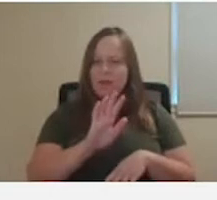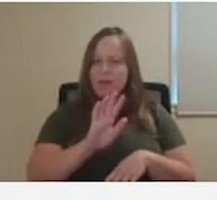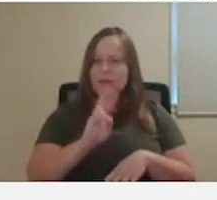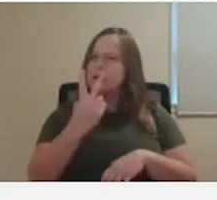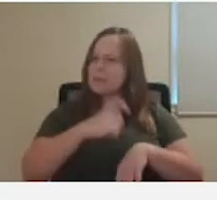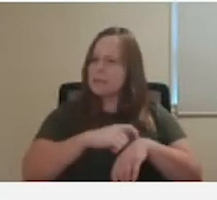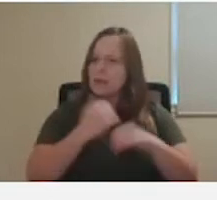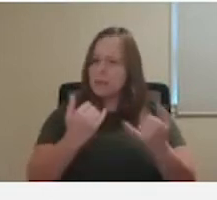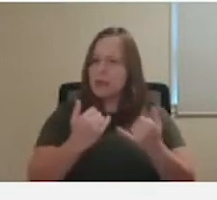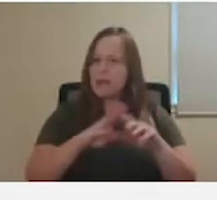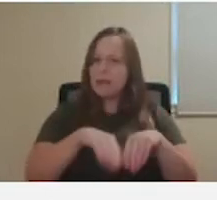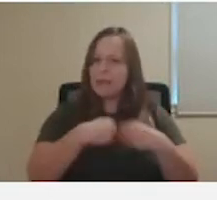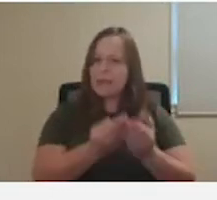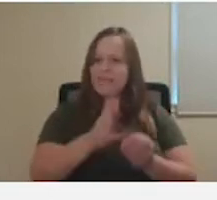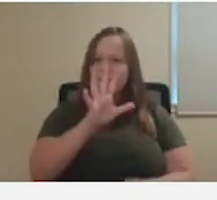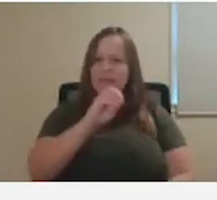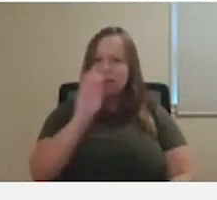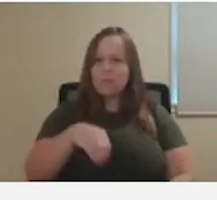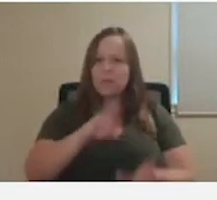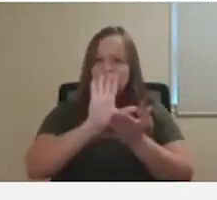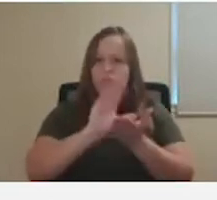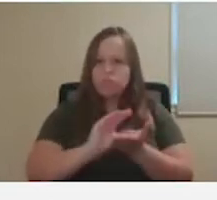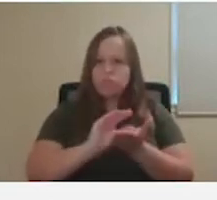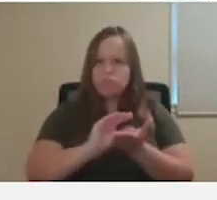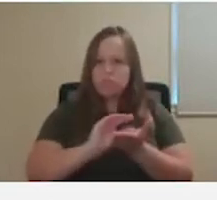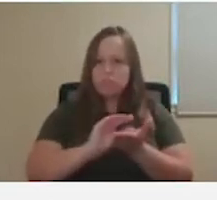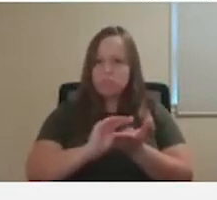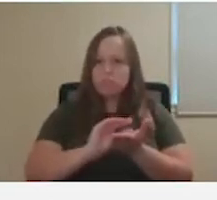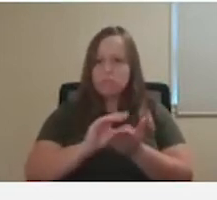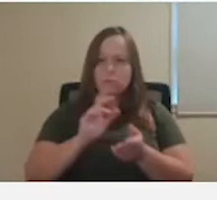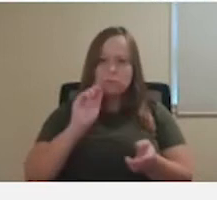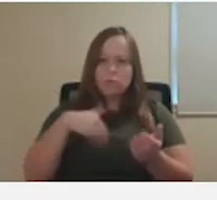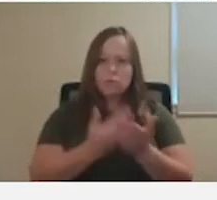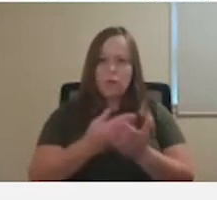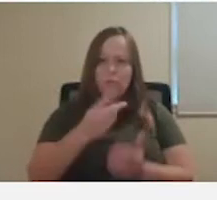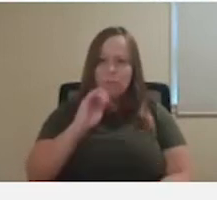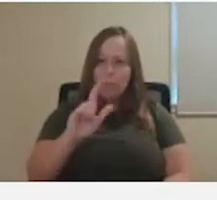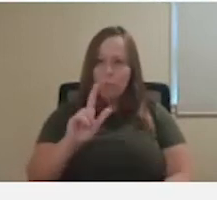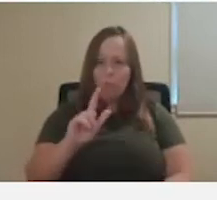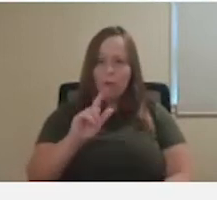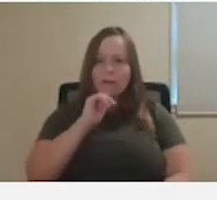They're giving a 50% discount to the polls. It's not round-trip, because there